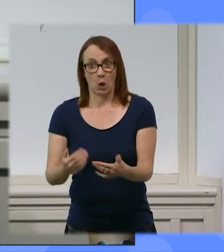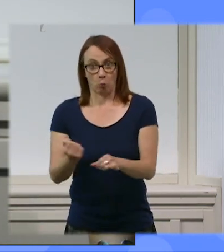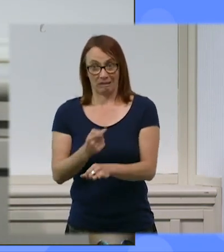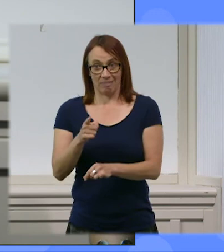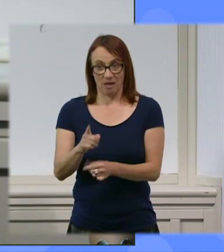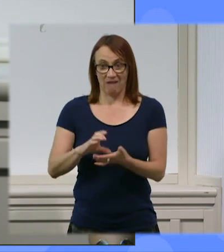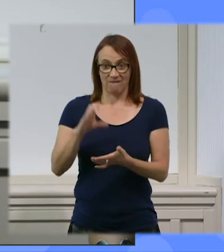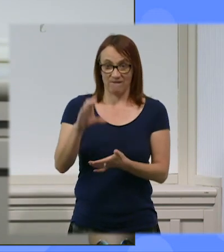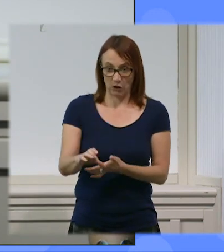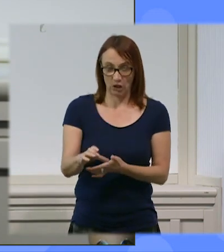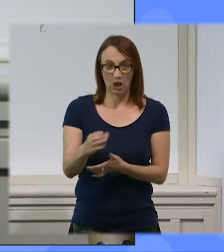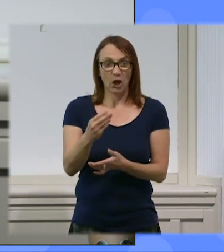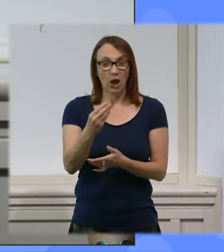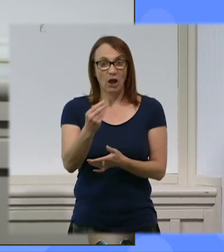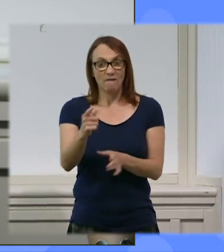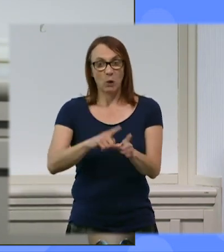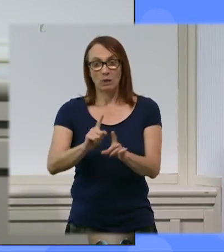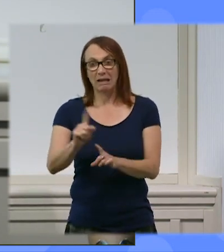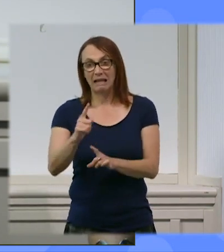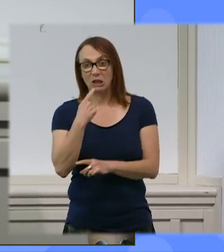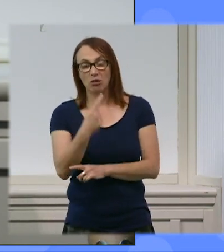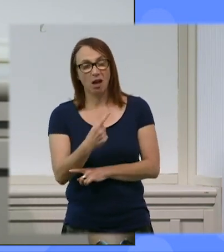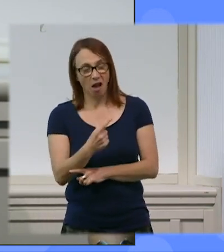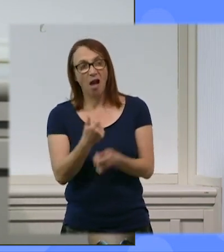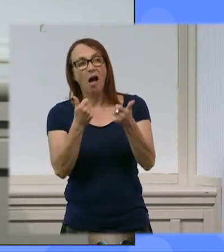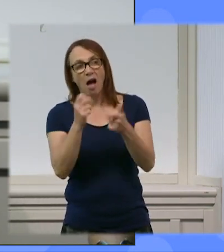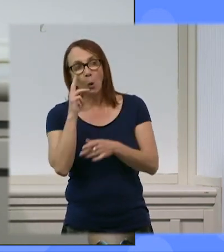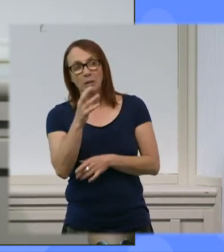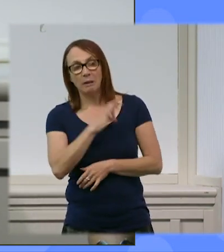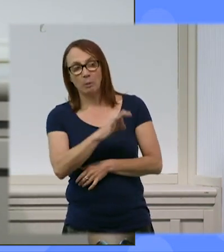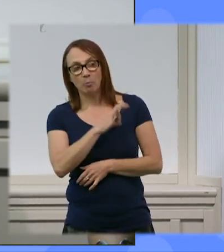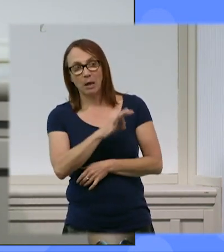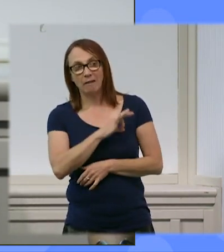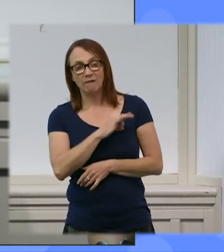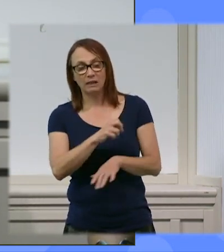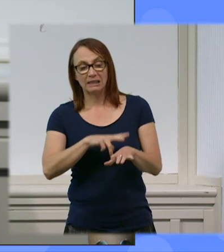after a couple years they actually said you know what we can see the benefits of paying a living wage because we've got better retention with it to retain